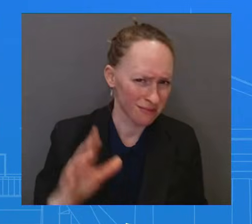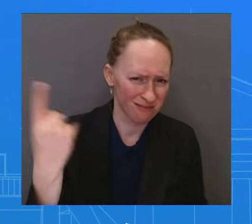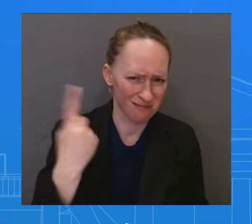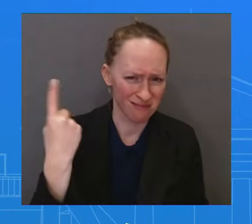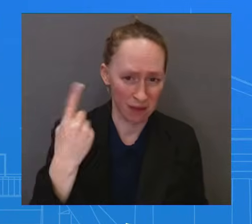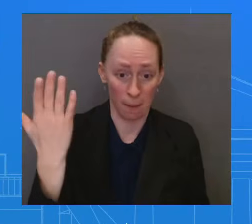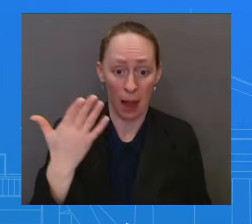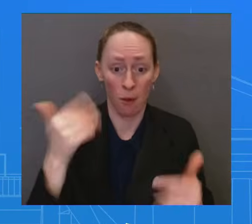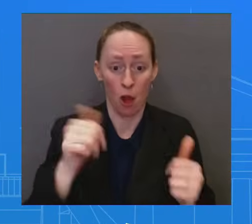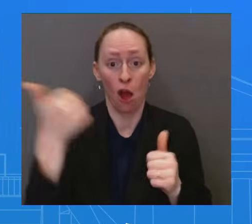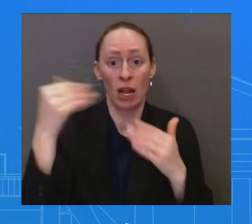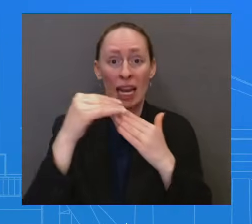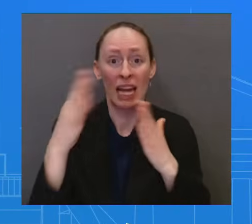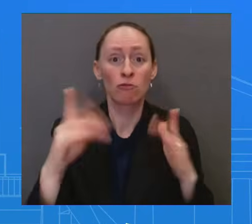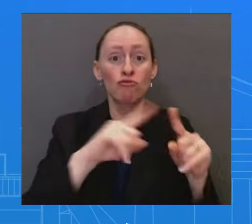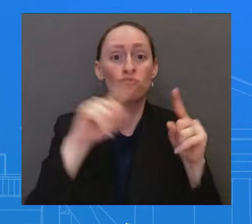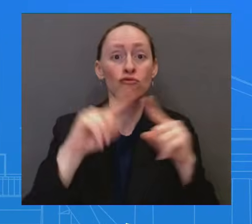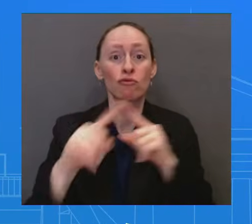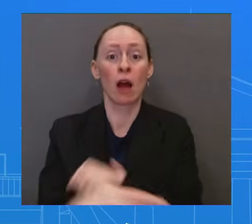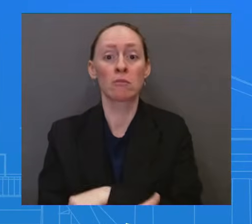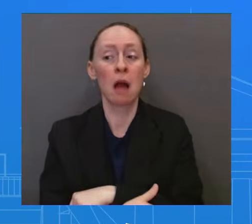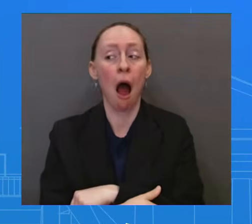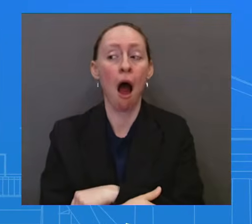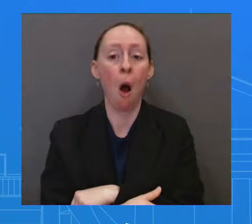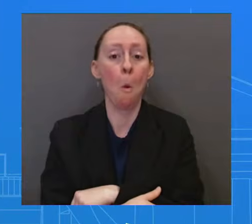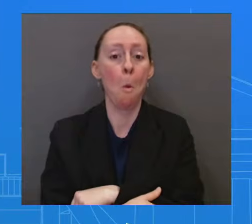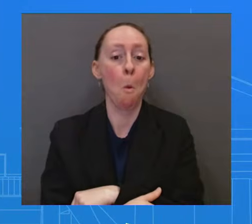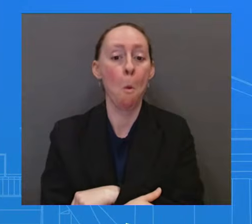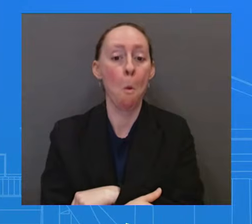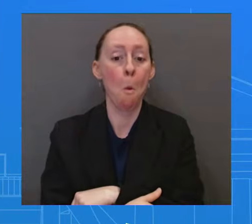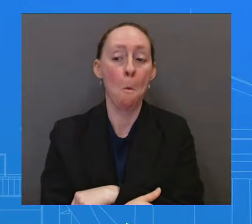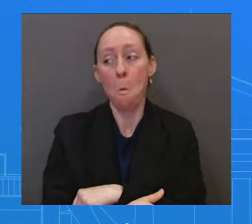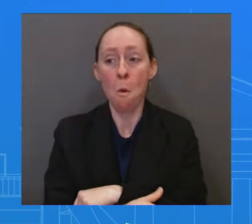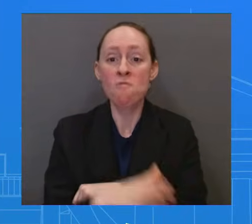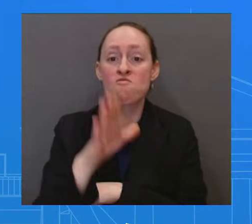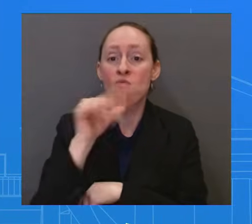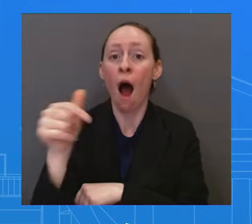Mr. Kirby: This is the perennial question we get. Every single time we -- we get Americans home, we get this question.